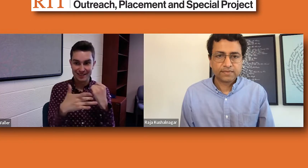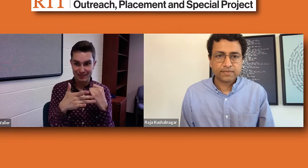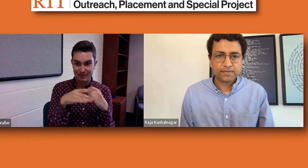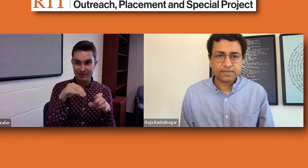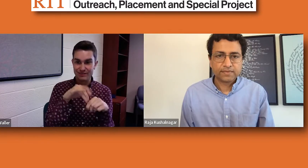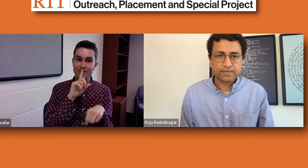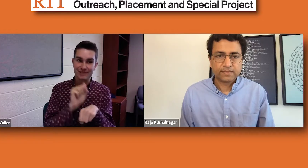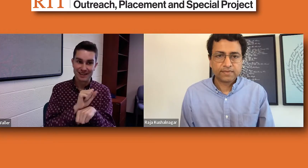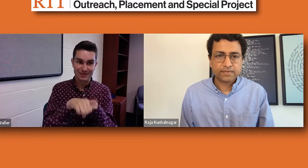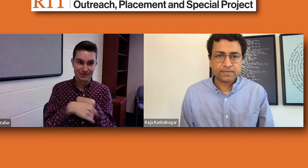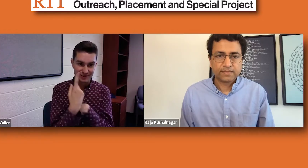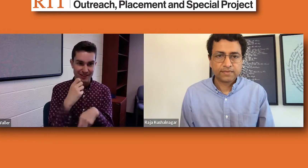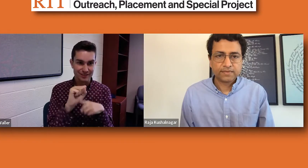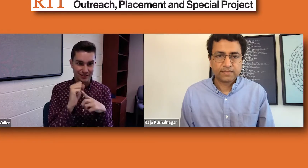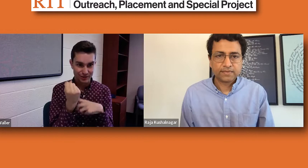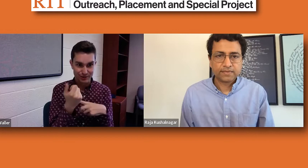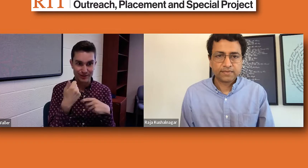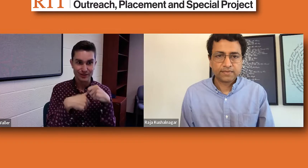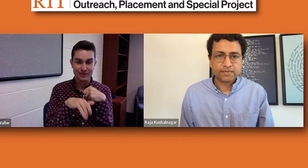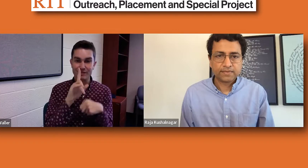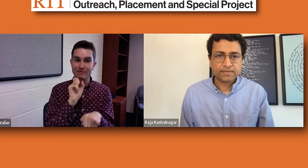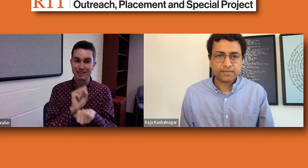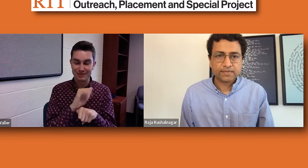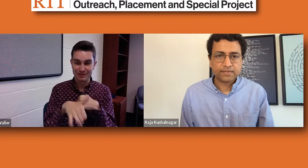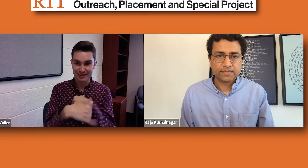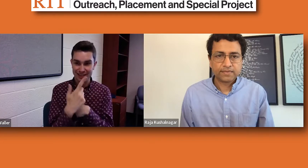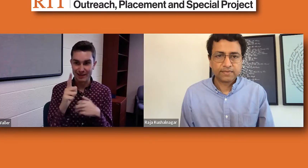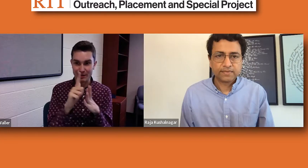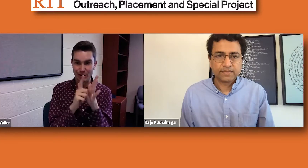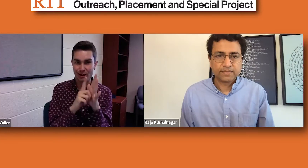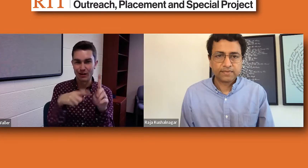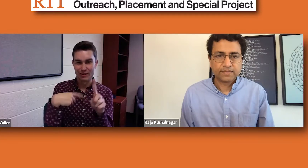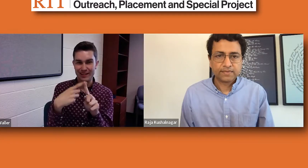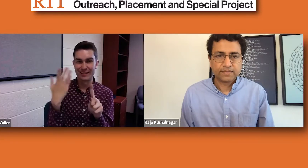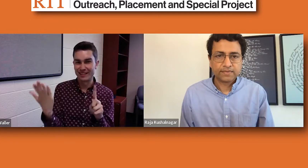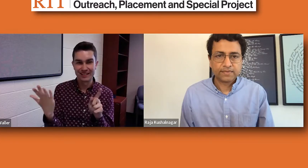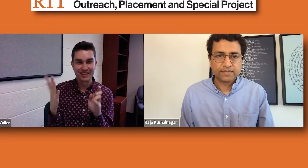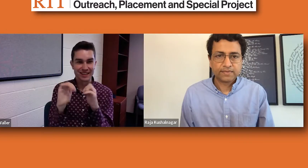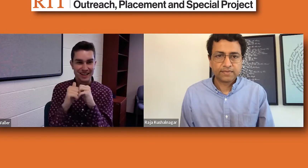It will continue to apply to technology today.